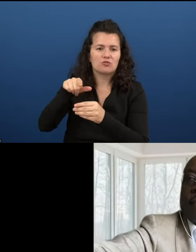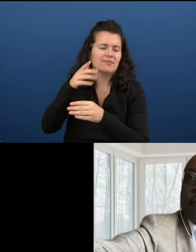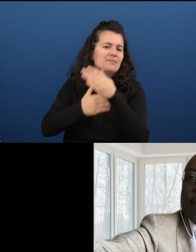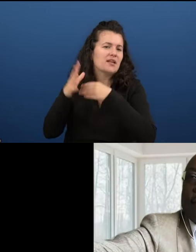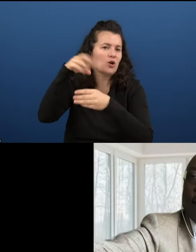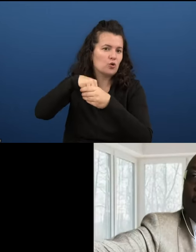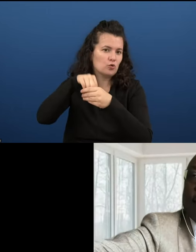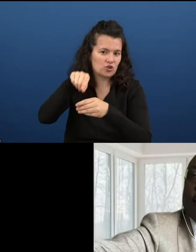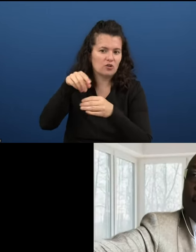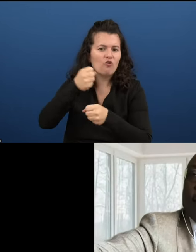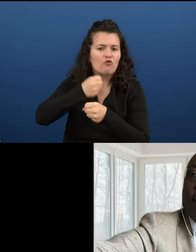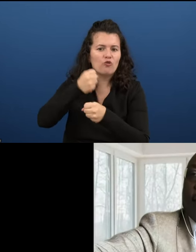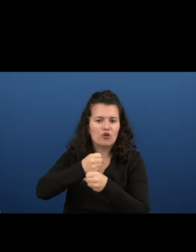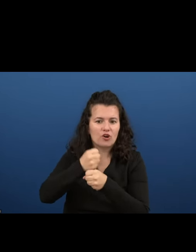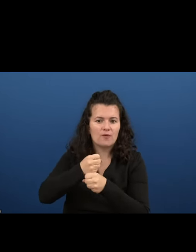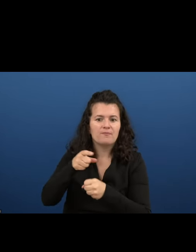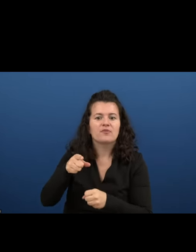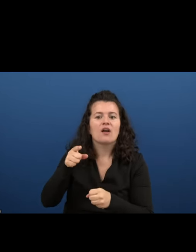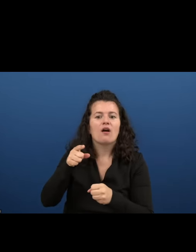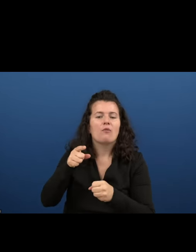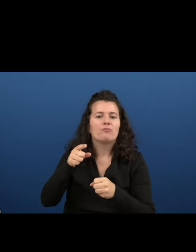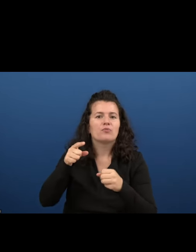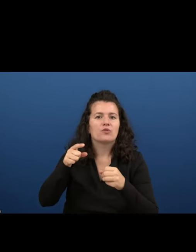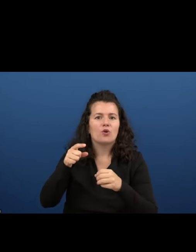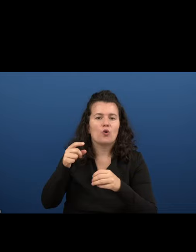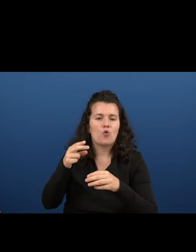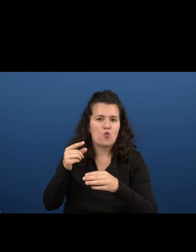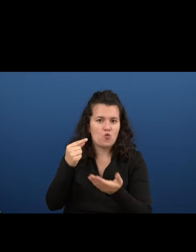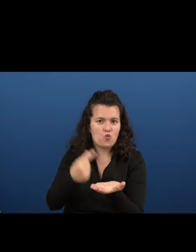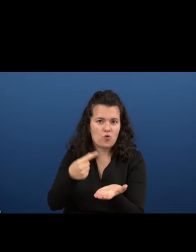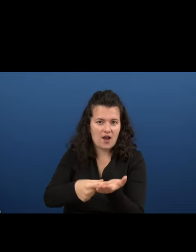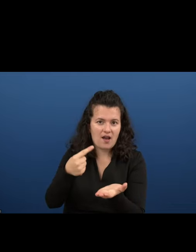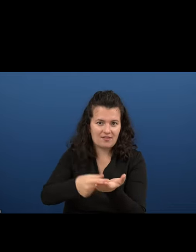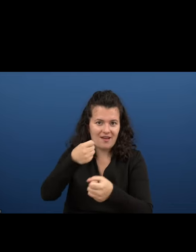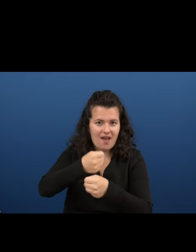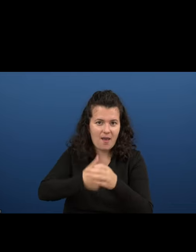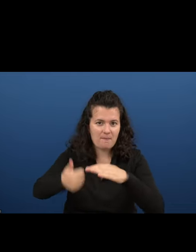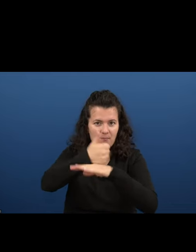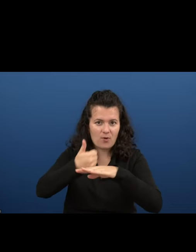at the Federation of Uganda employers also coordinator entity and Secretary of the Ugandan